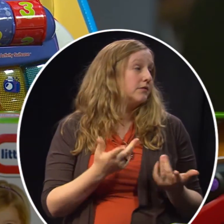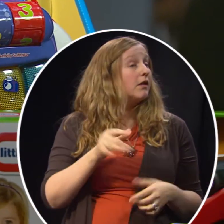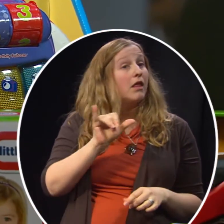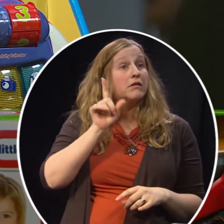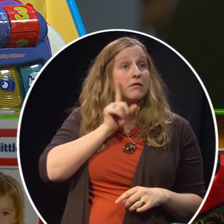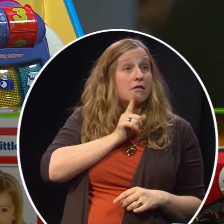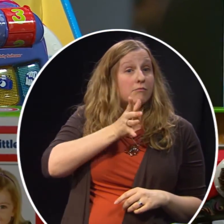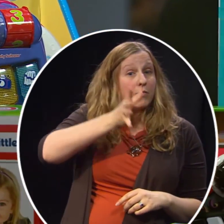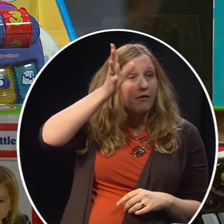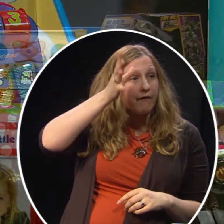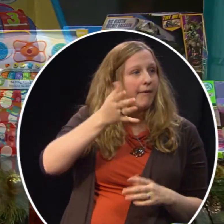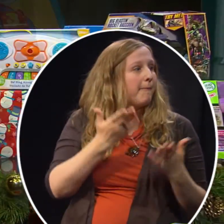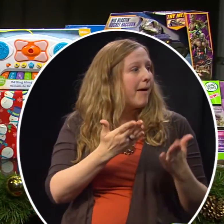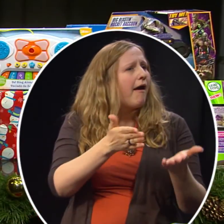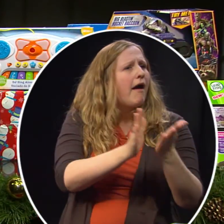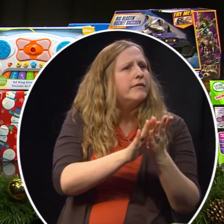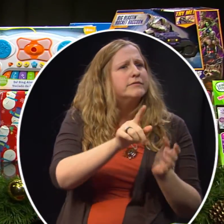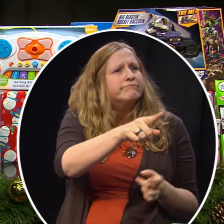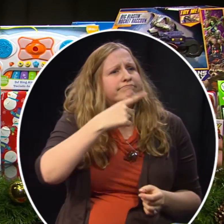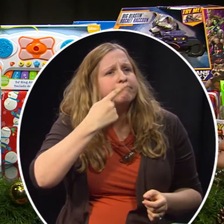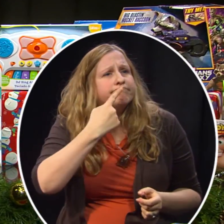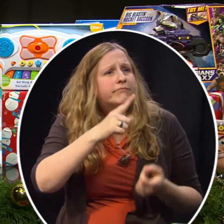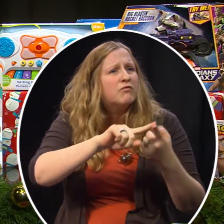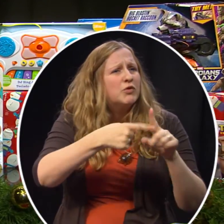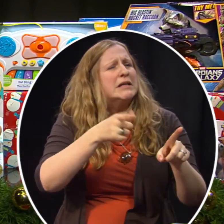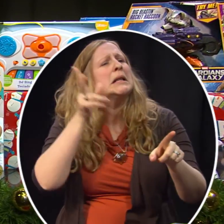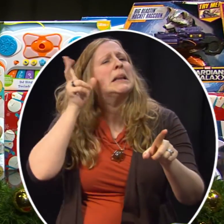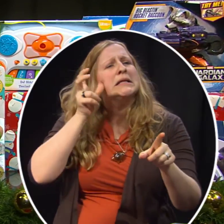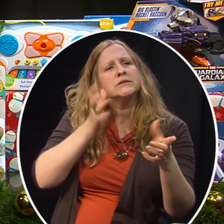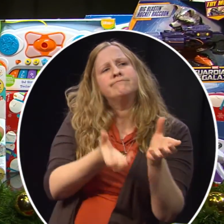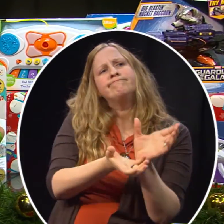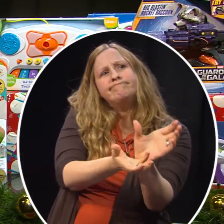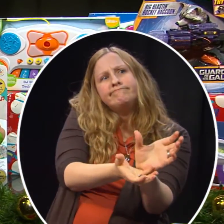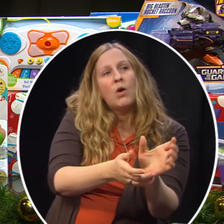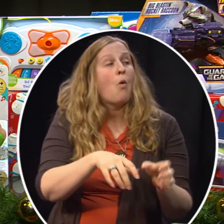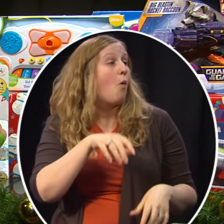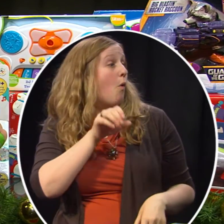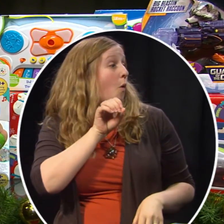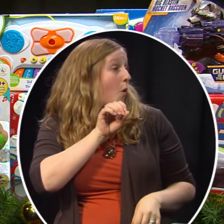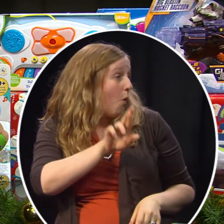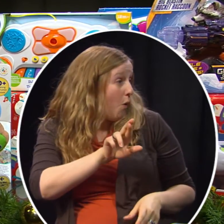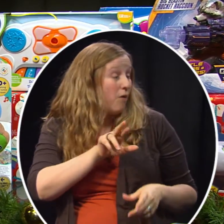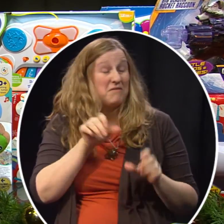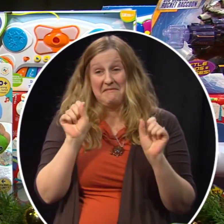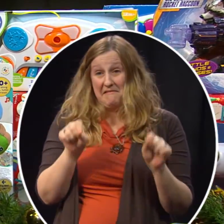So, if you are a Deaf parent maybe you can talk with a hearing friend and you can ask them to listen to the toy.